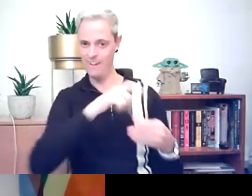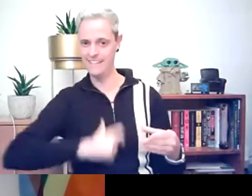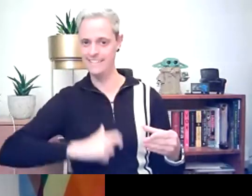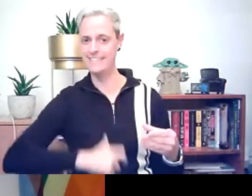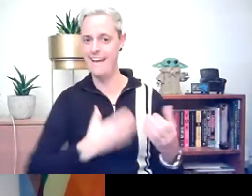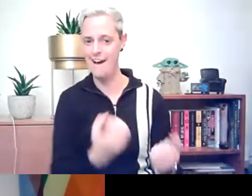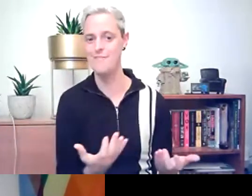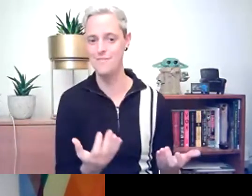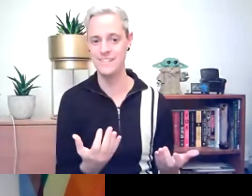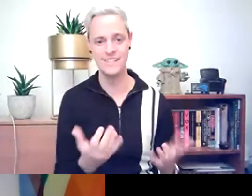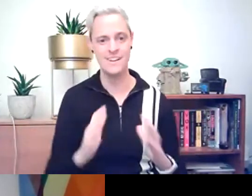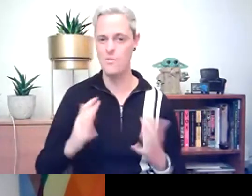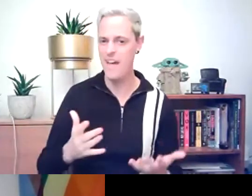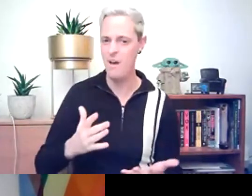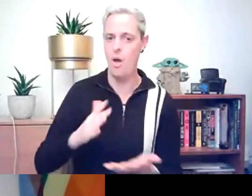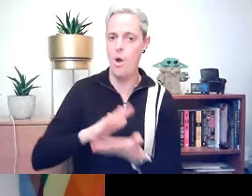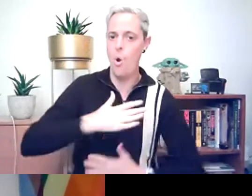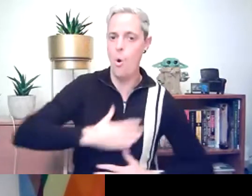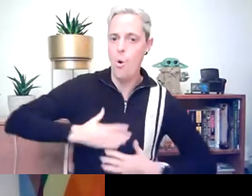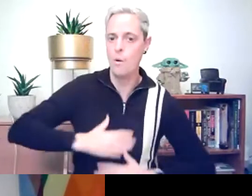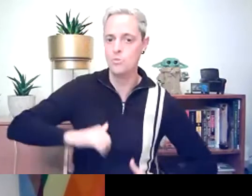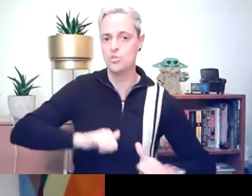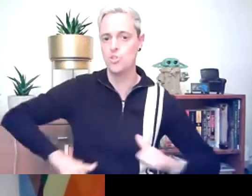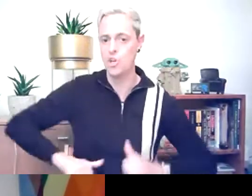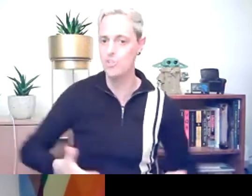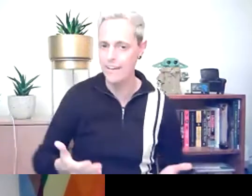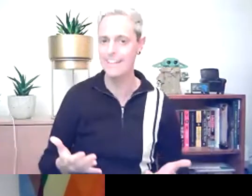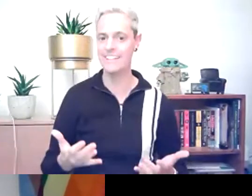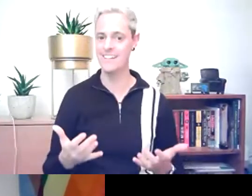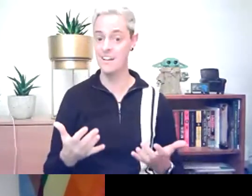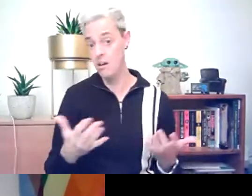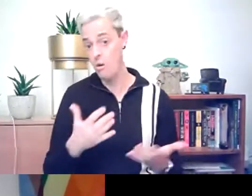18:14:40 Would you say that, that sense of empowerment that came through like the calendar